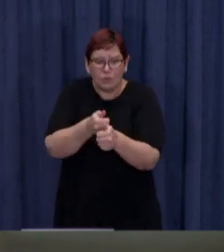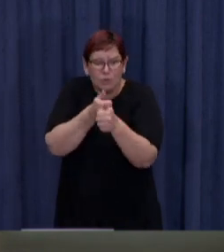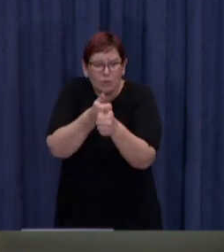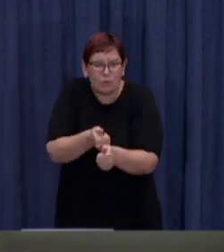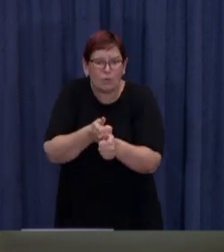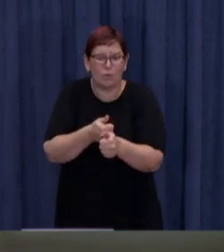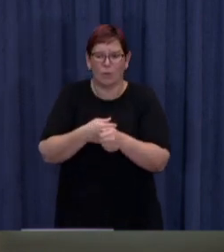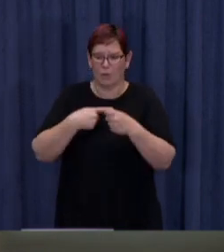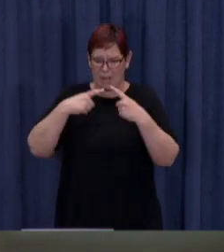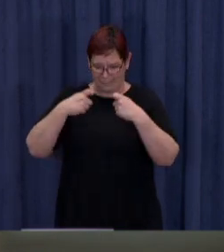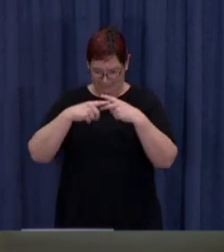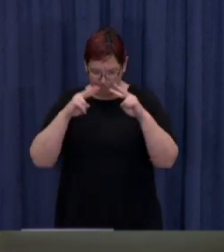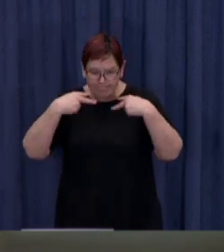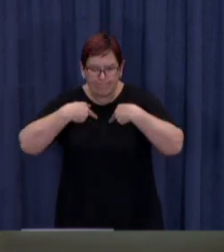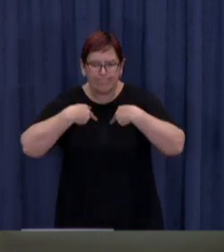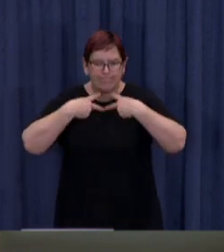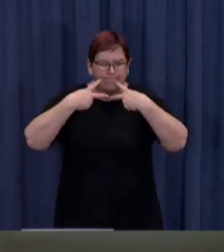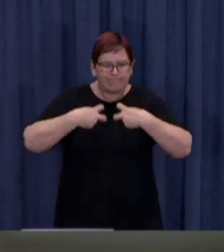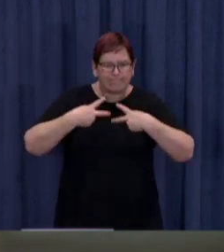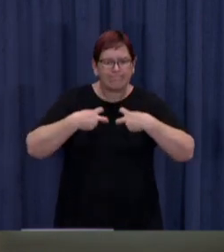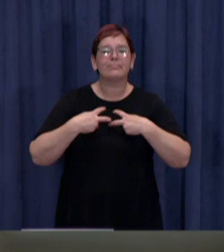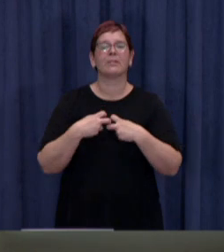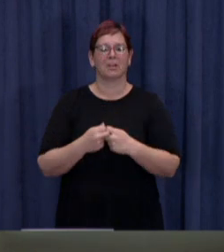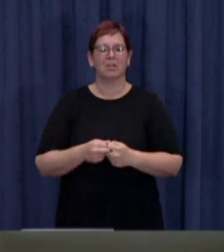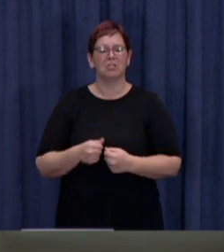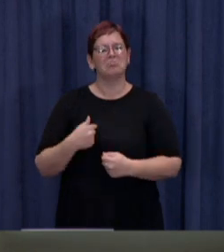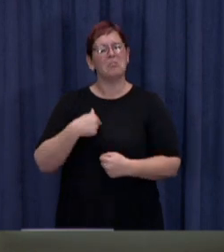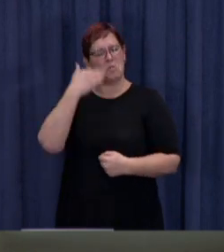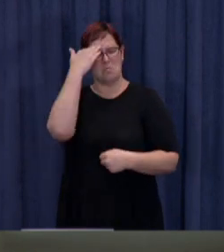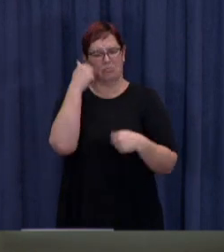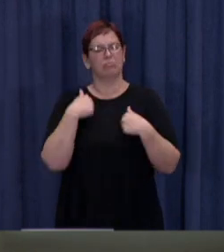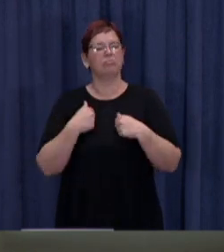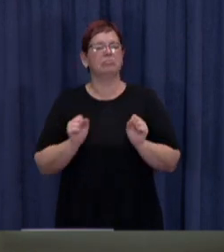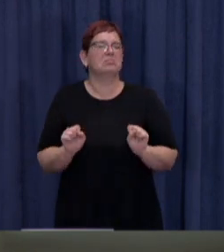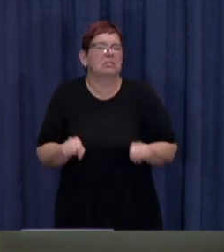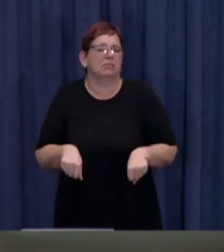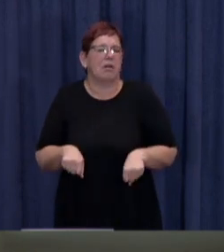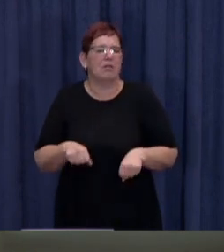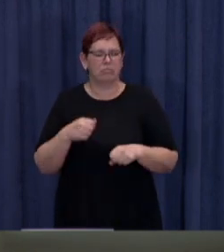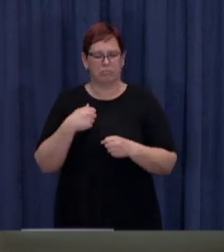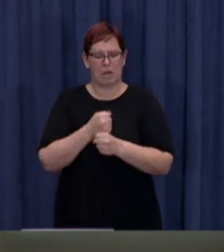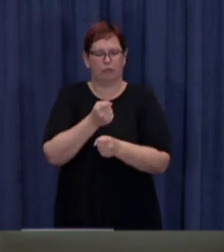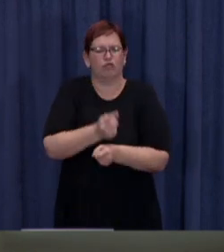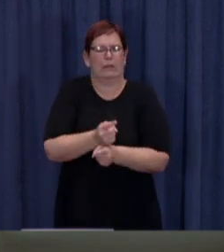and mayor with the increase in confirmed cases with recent death in Toronto and with just